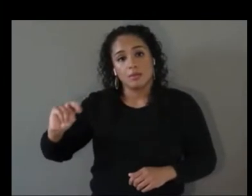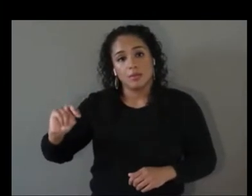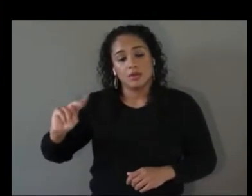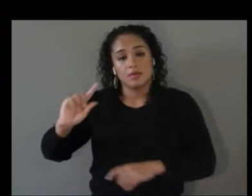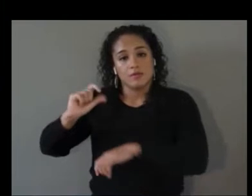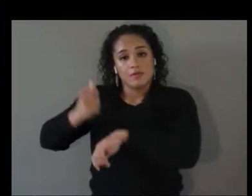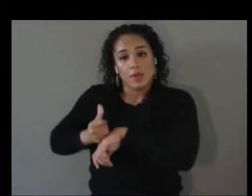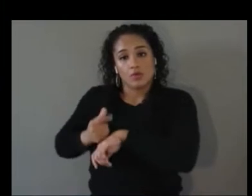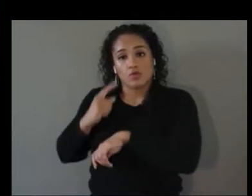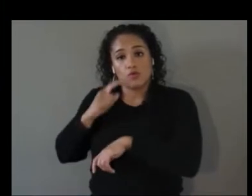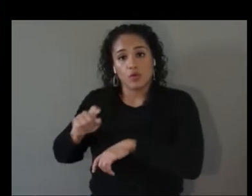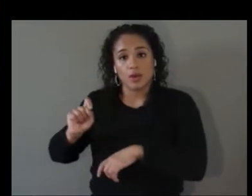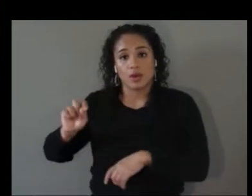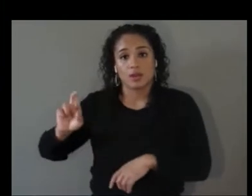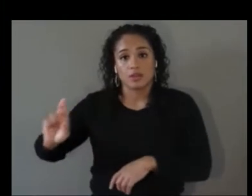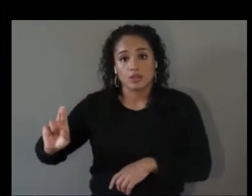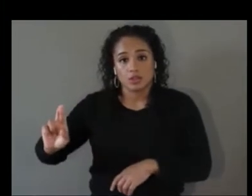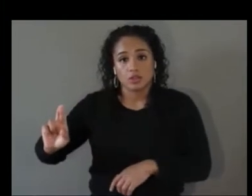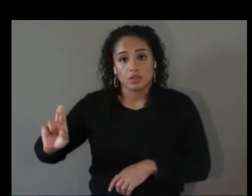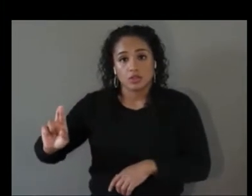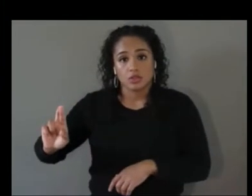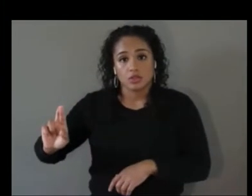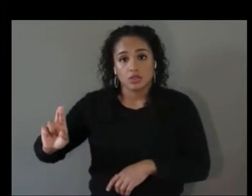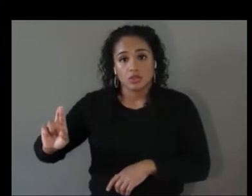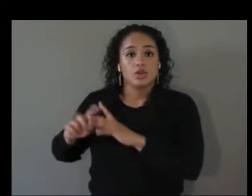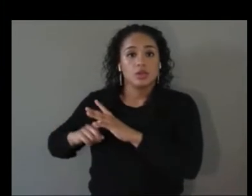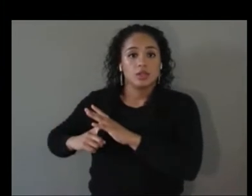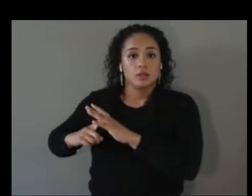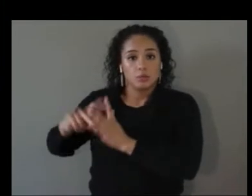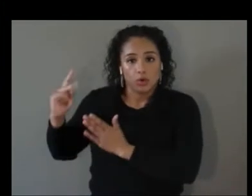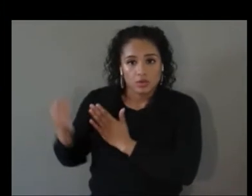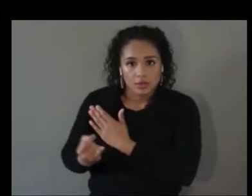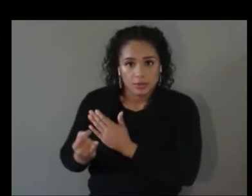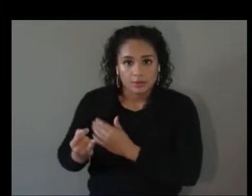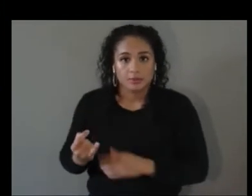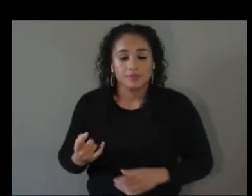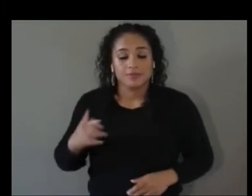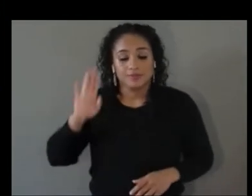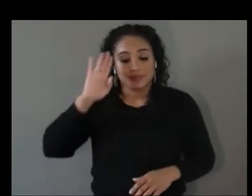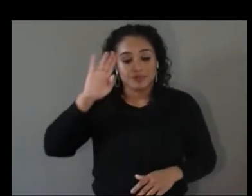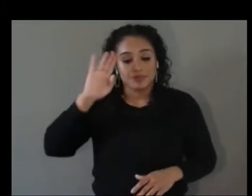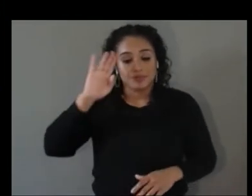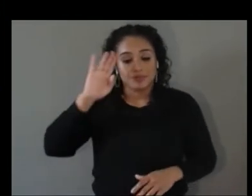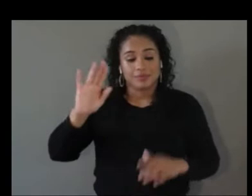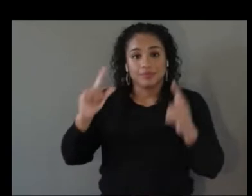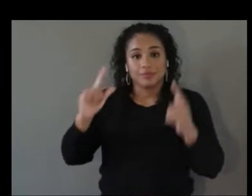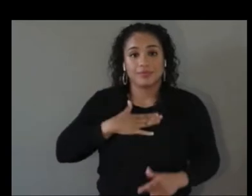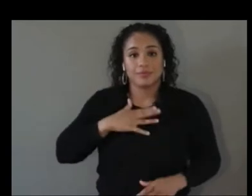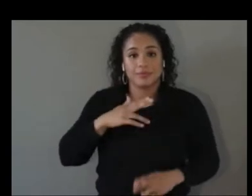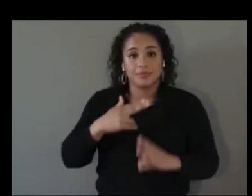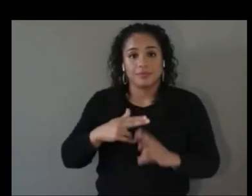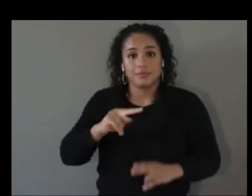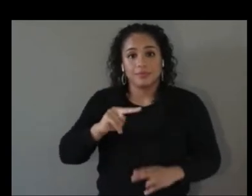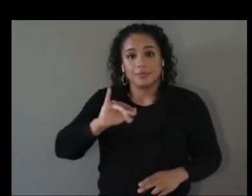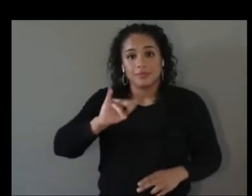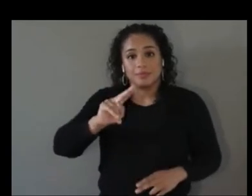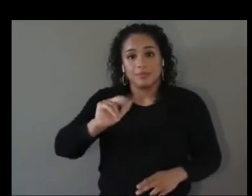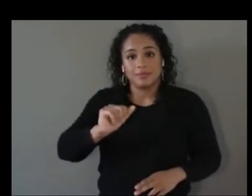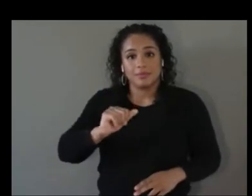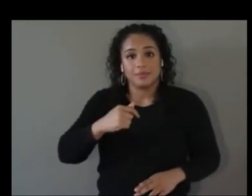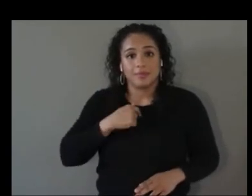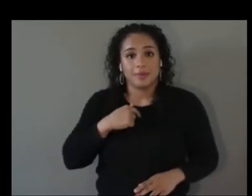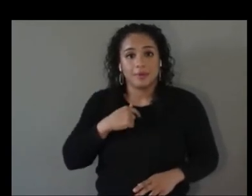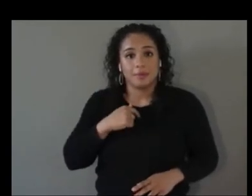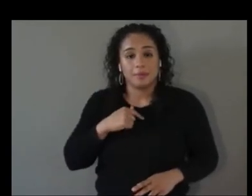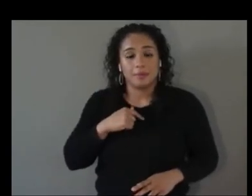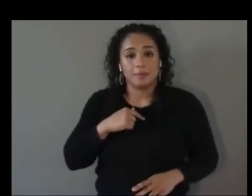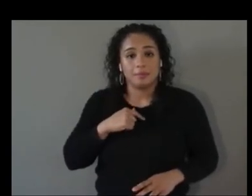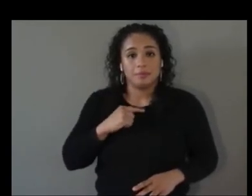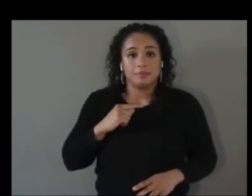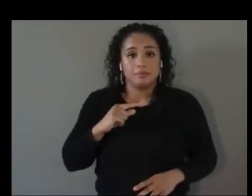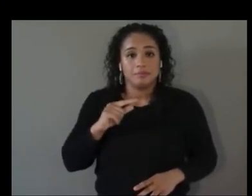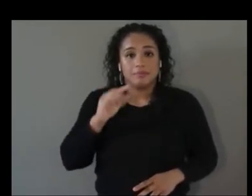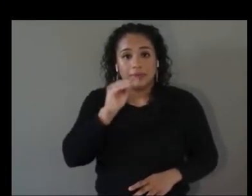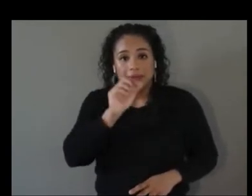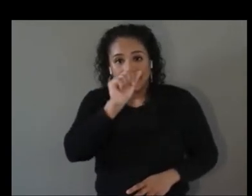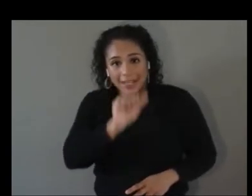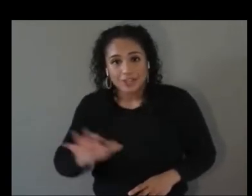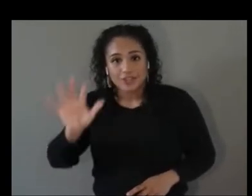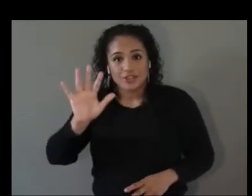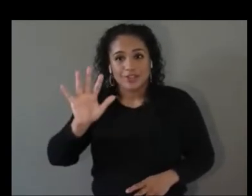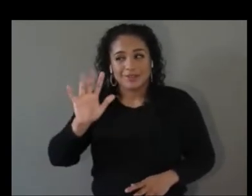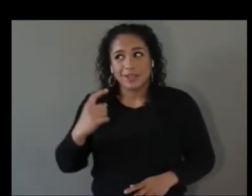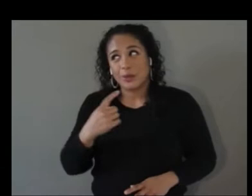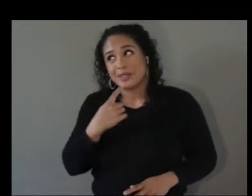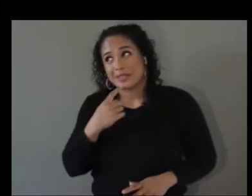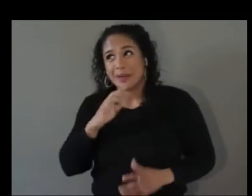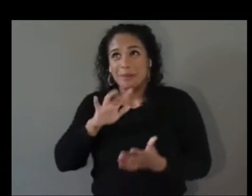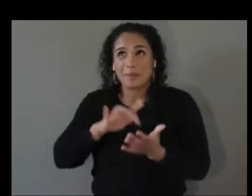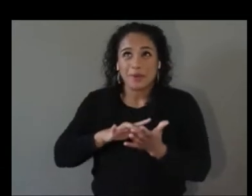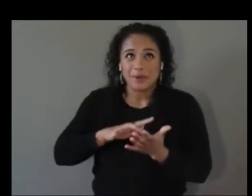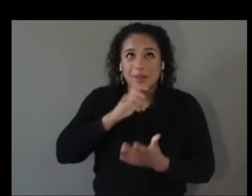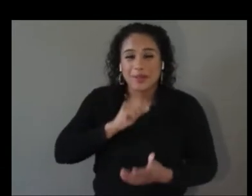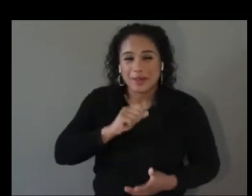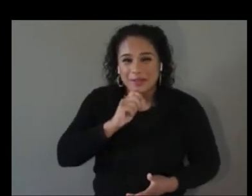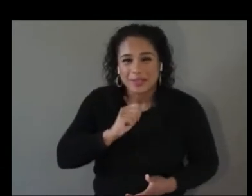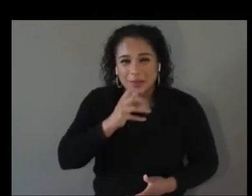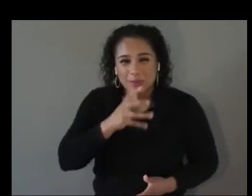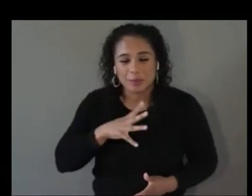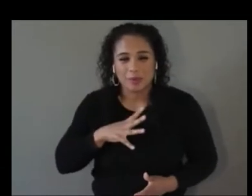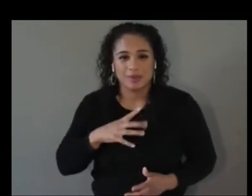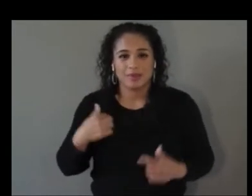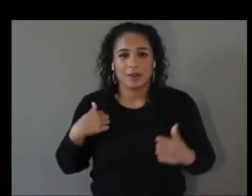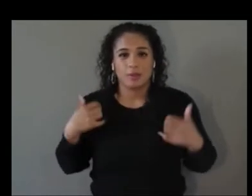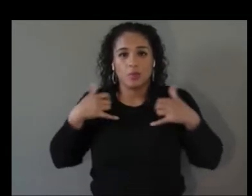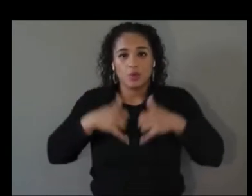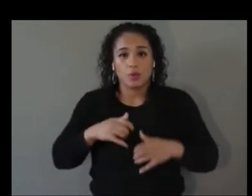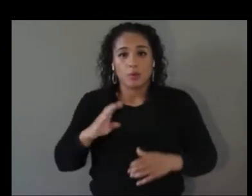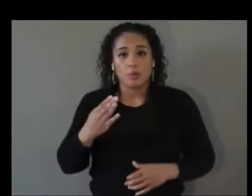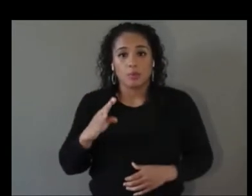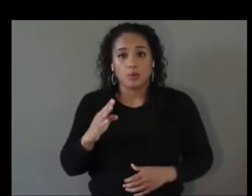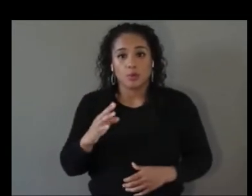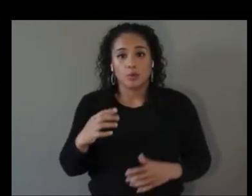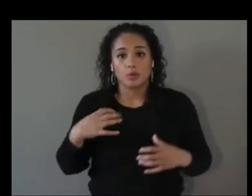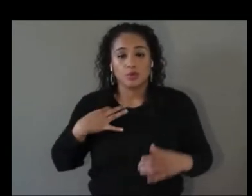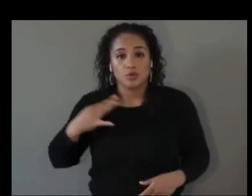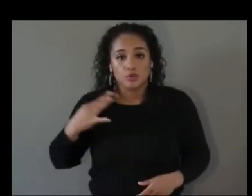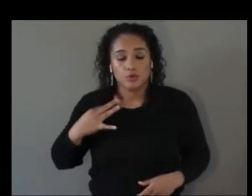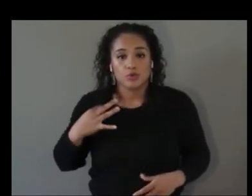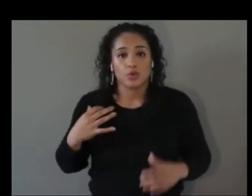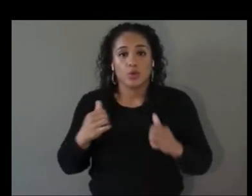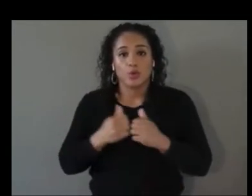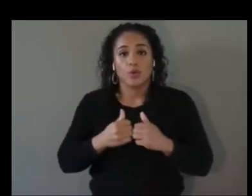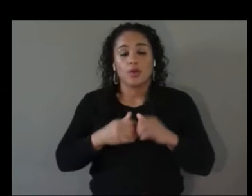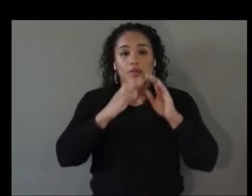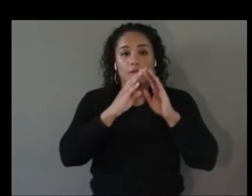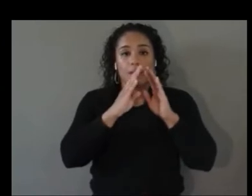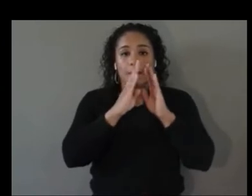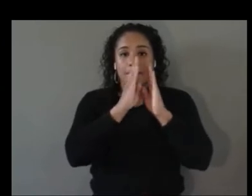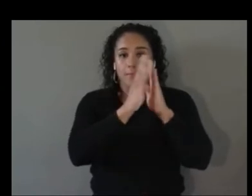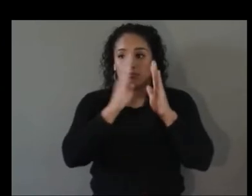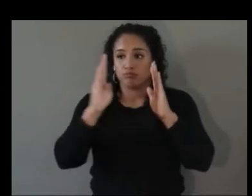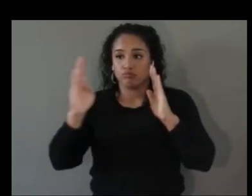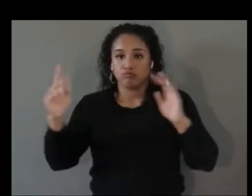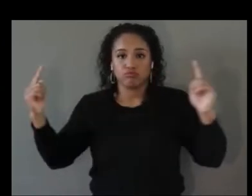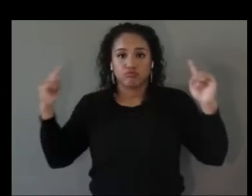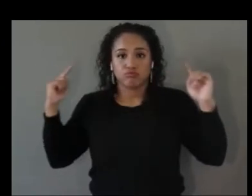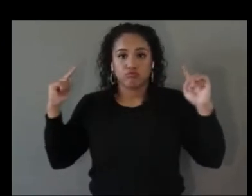Hello this Nina speaking. I am an Asian middle-aged woman, and I’m wearing a blue shirt with a bookcase in the background. I work